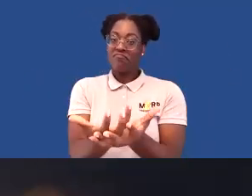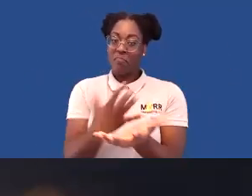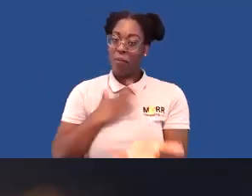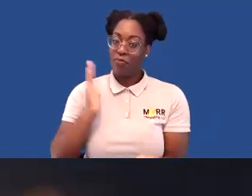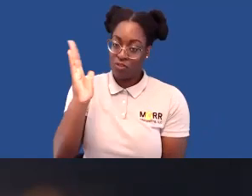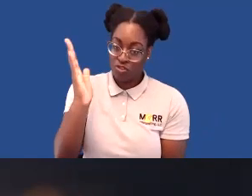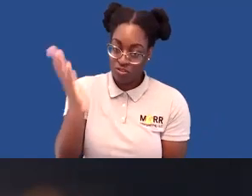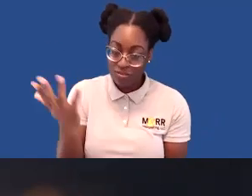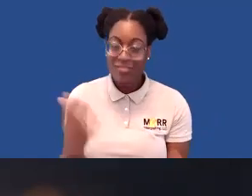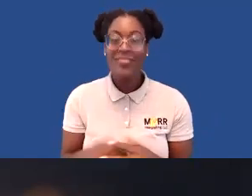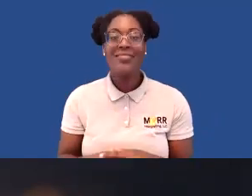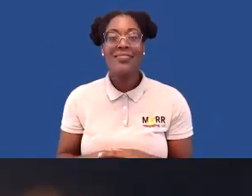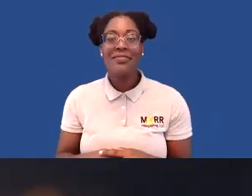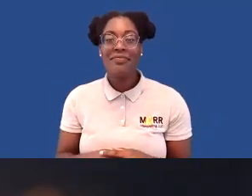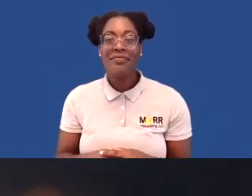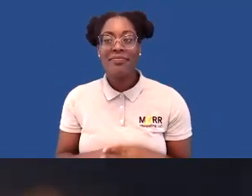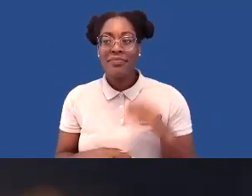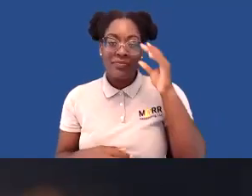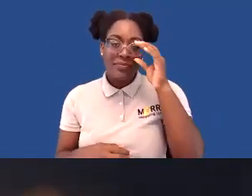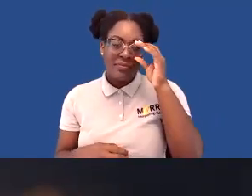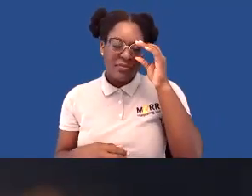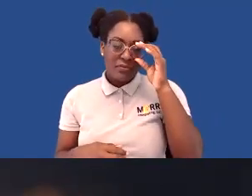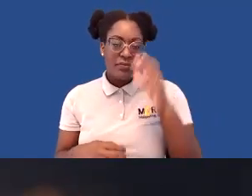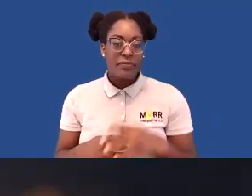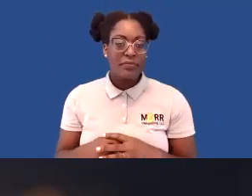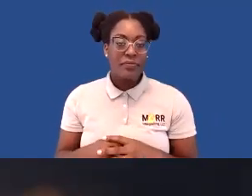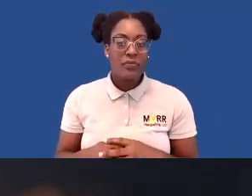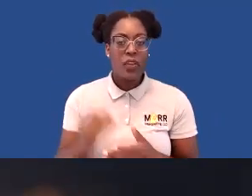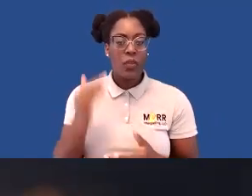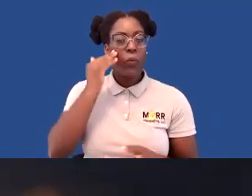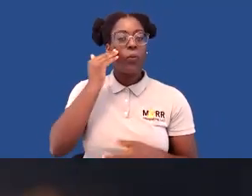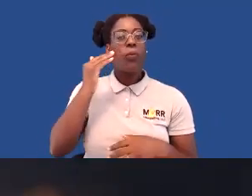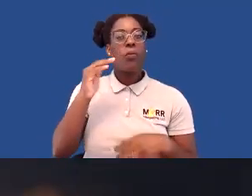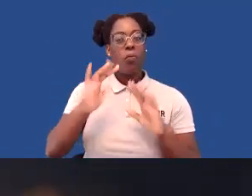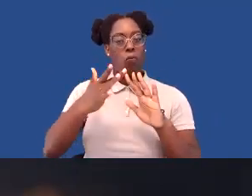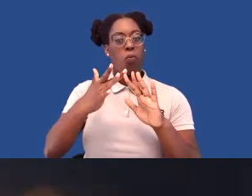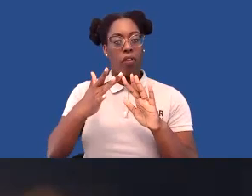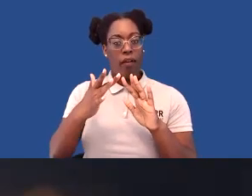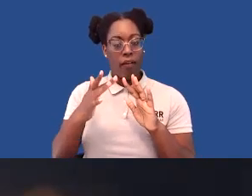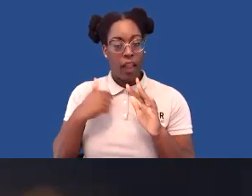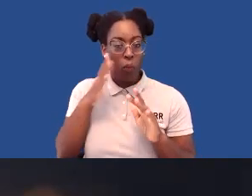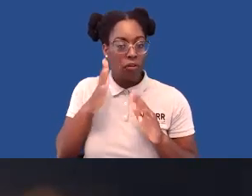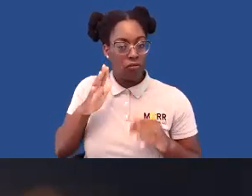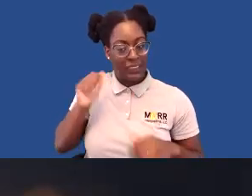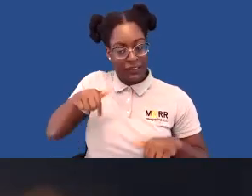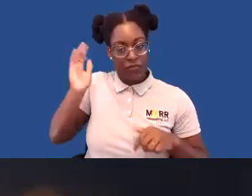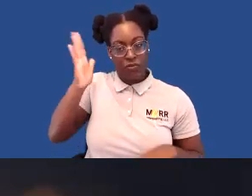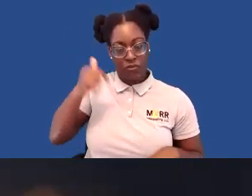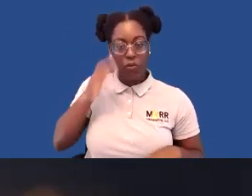I know that in the online version that you're able to download there are references-- I'm sorry there's about three pages of references,